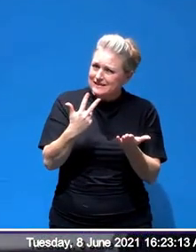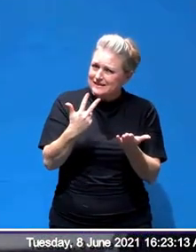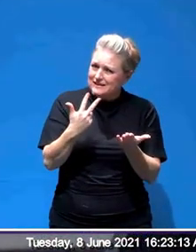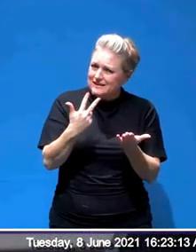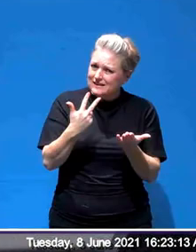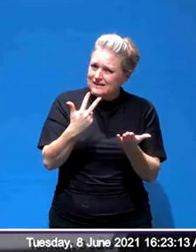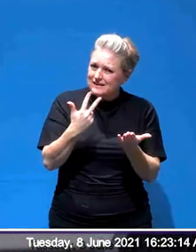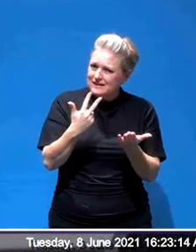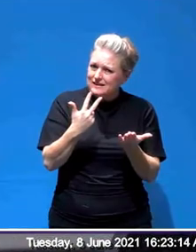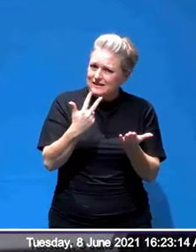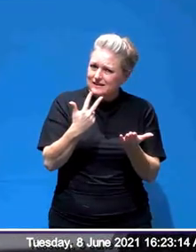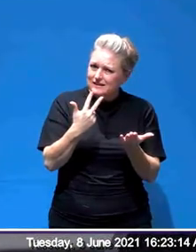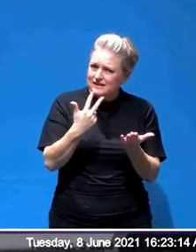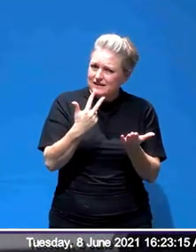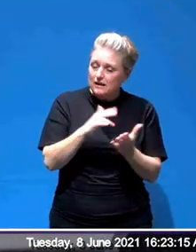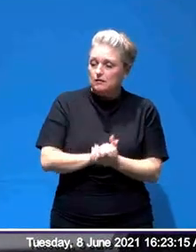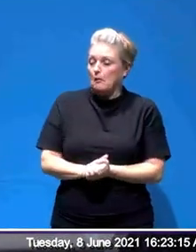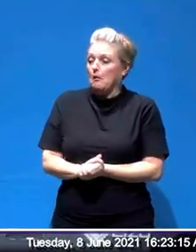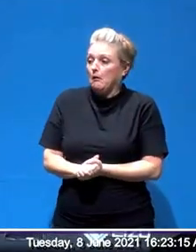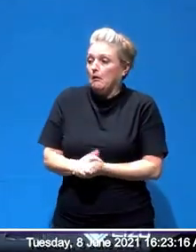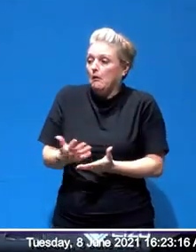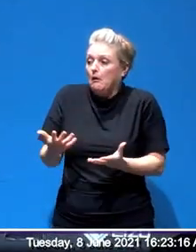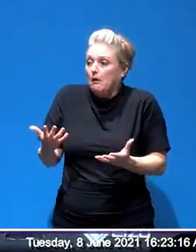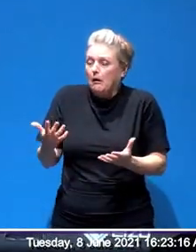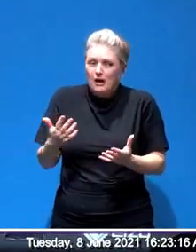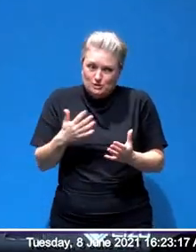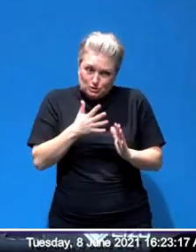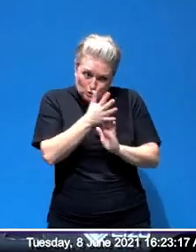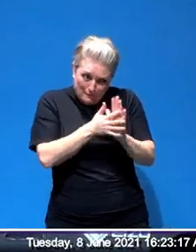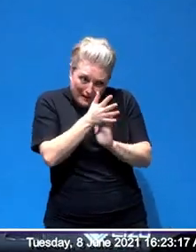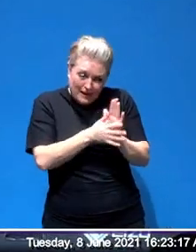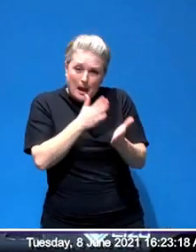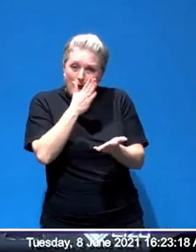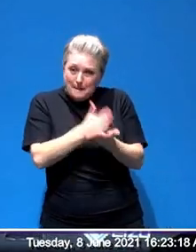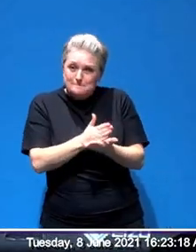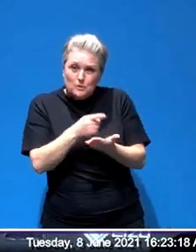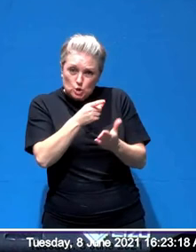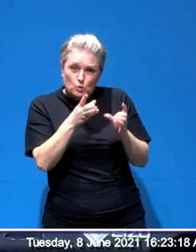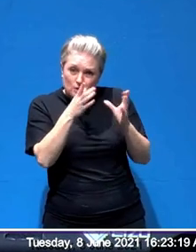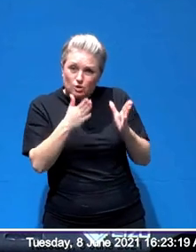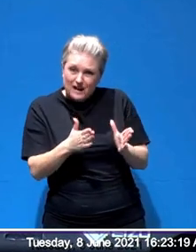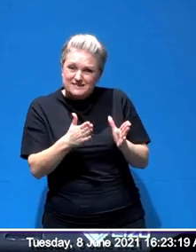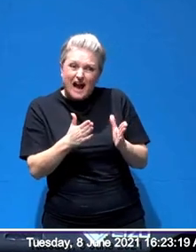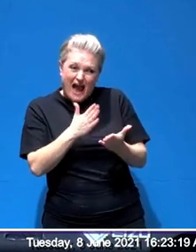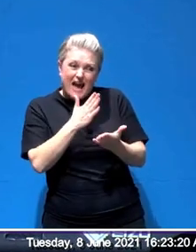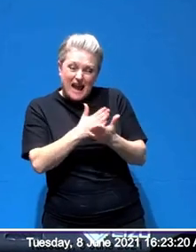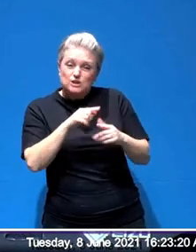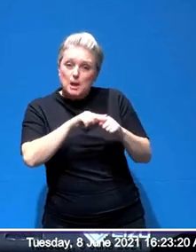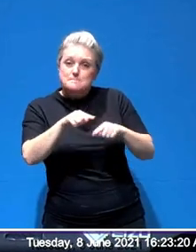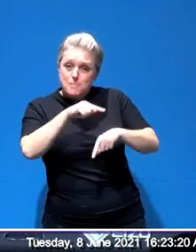If that's what you are saying, yes. So you were the Director whilst some of the investigations were being carried out; in fact, most of the investigation was carried out under your